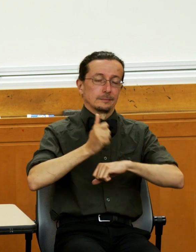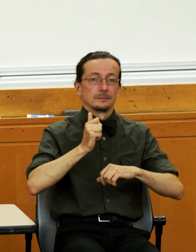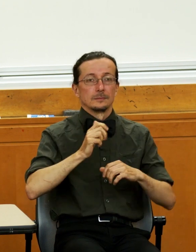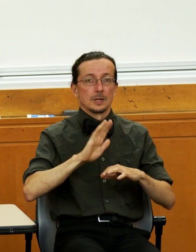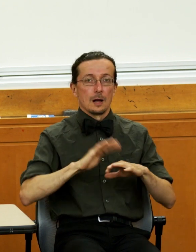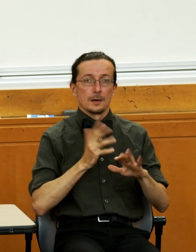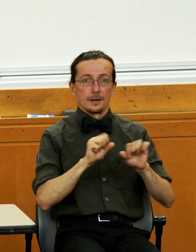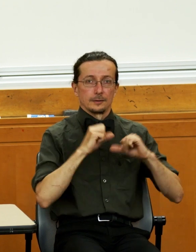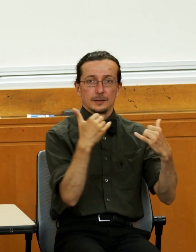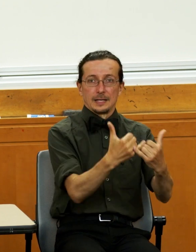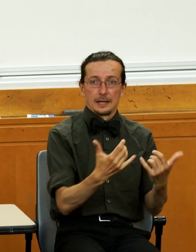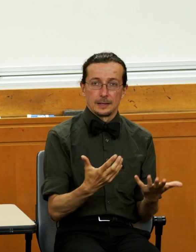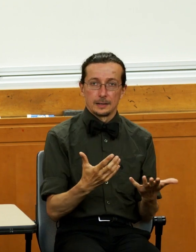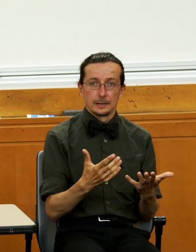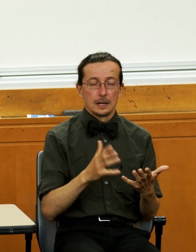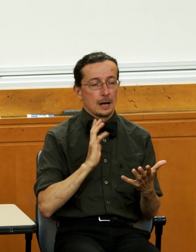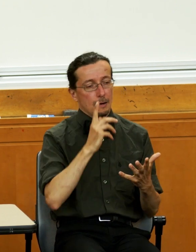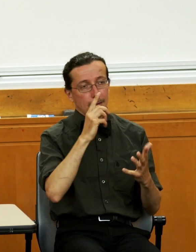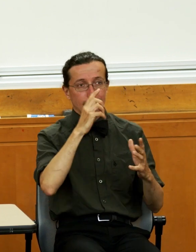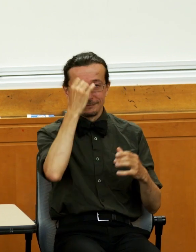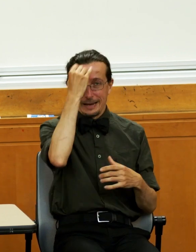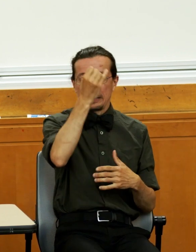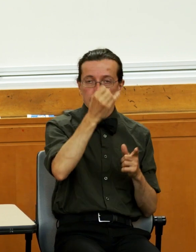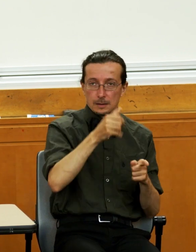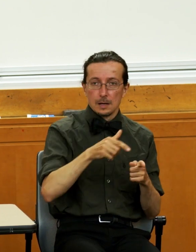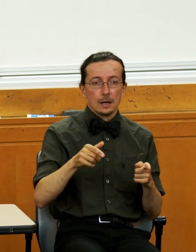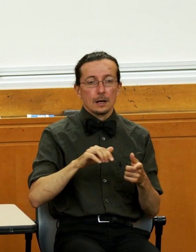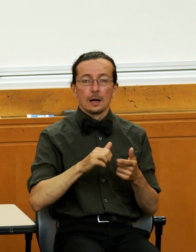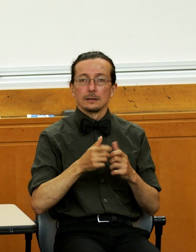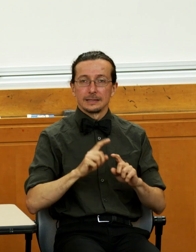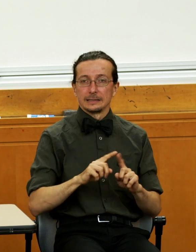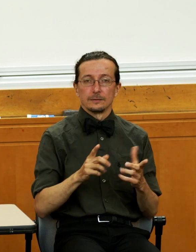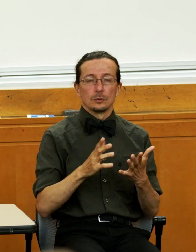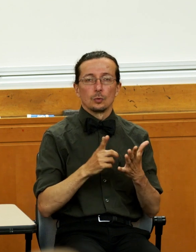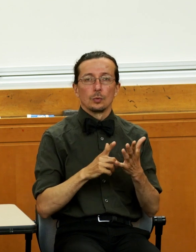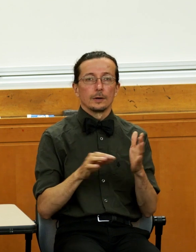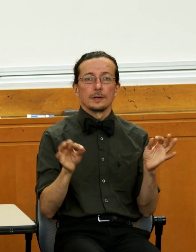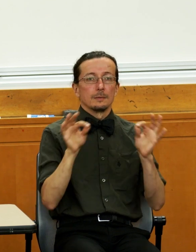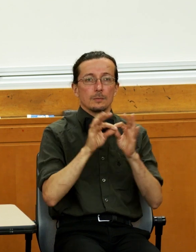thing. Like, how does that kind of differ and like what are the important nuances there? I guess.